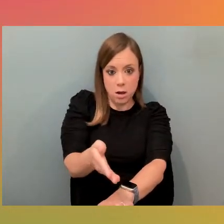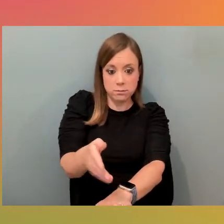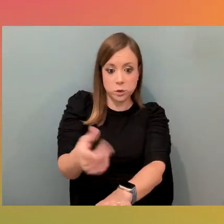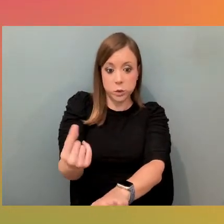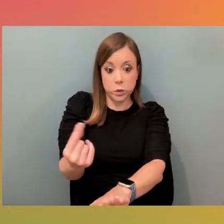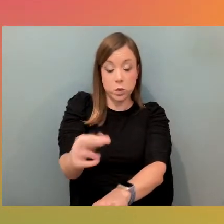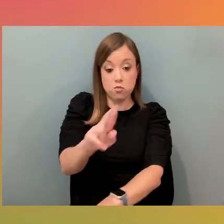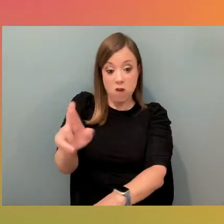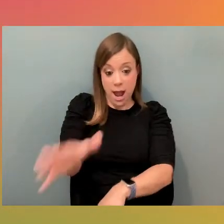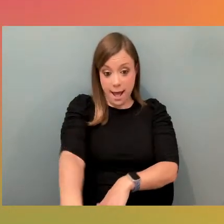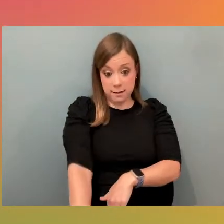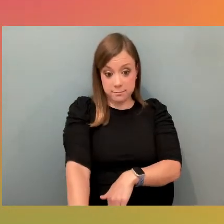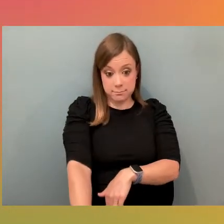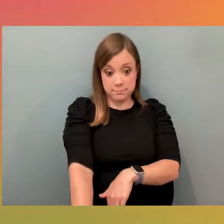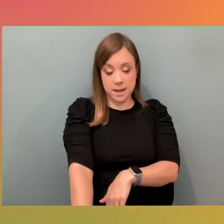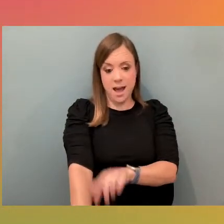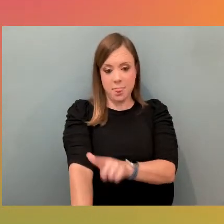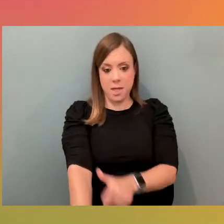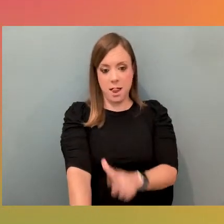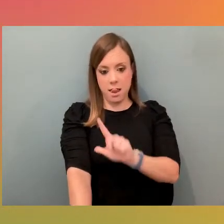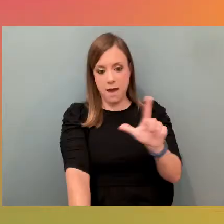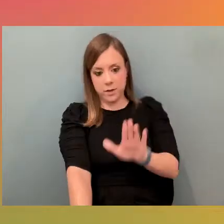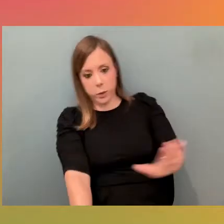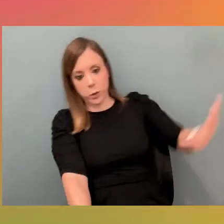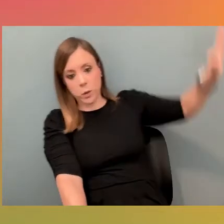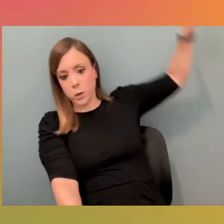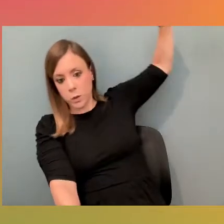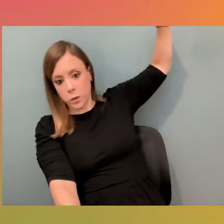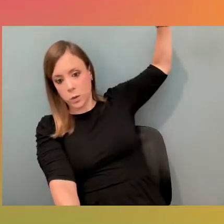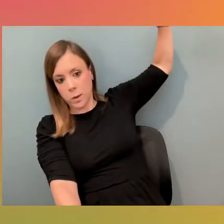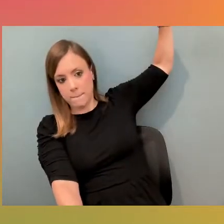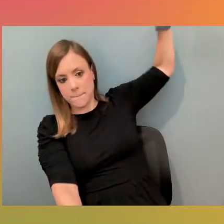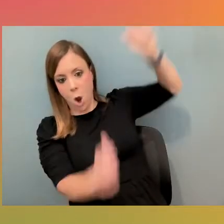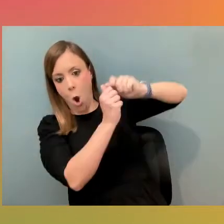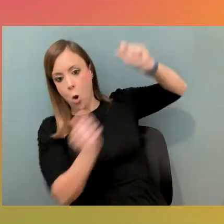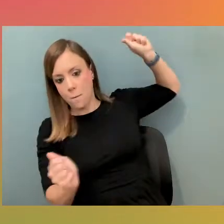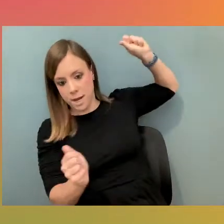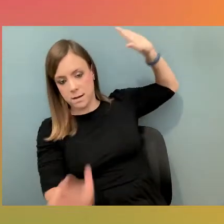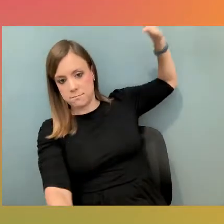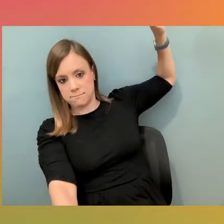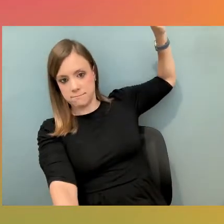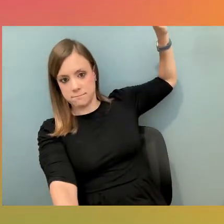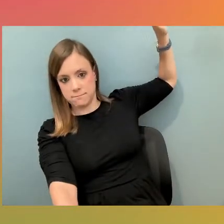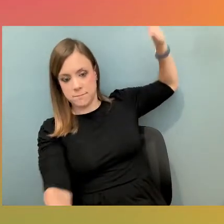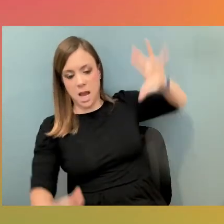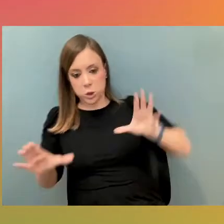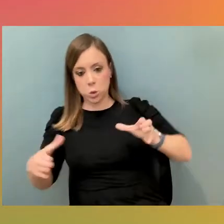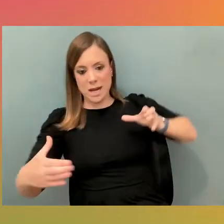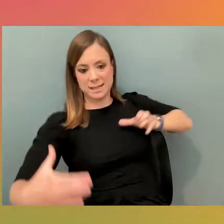HAND ON THE SHIN TURN YOURSELF OPEN TO THE LEFT, REACH THE LEFT ARM UP.